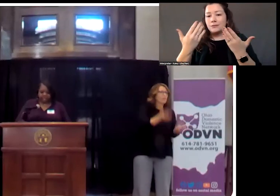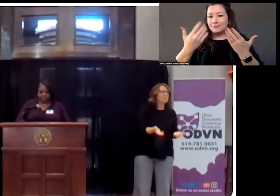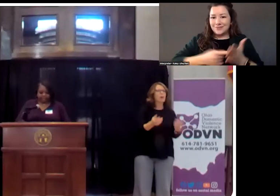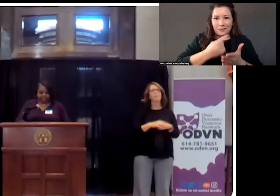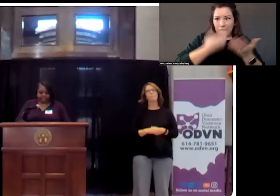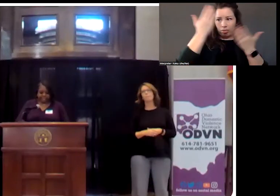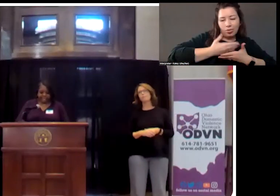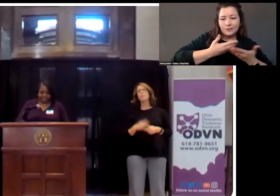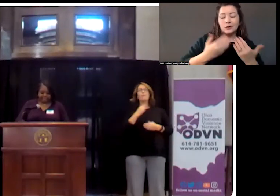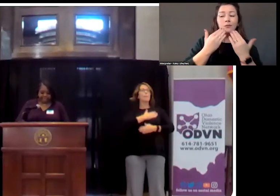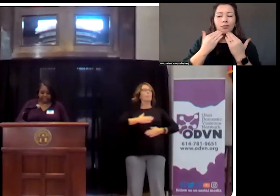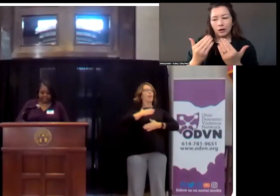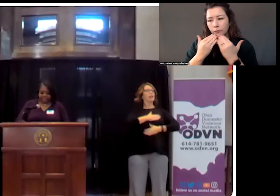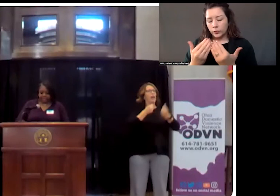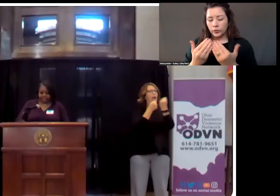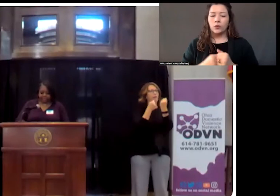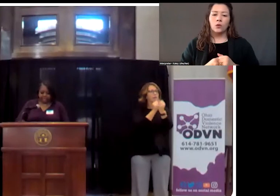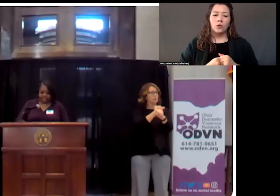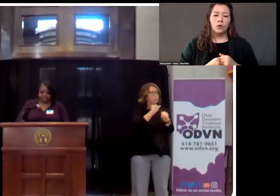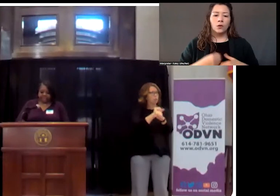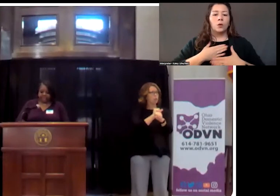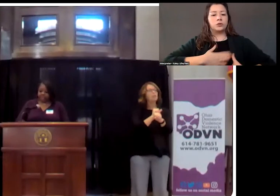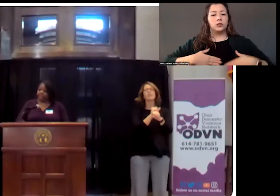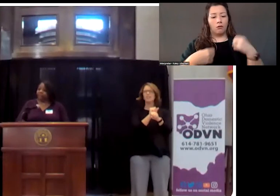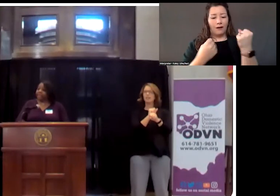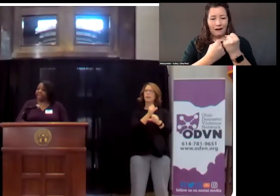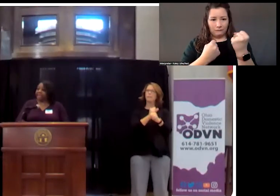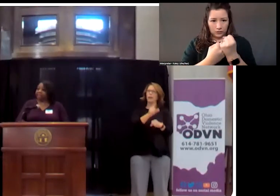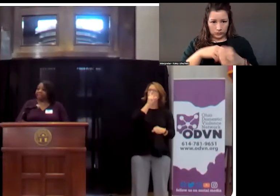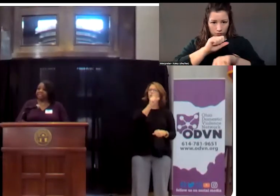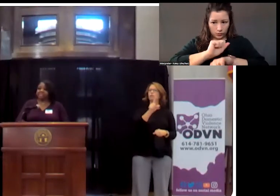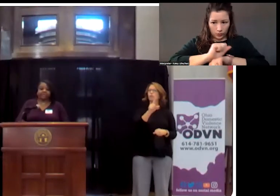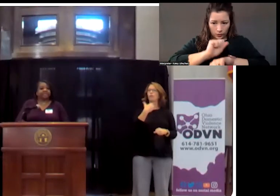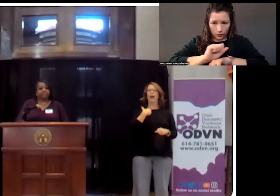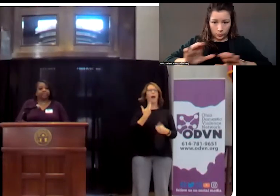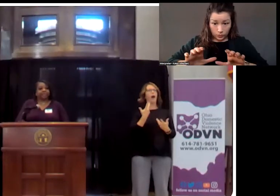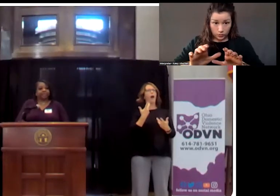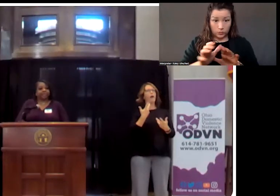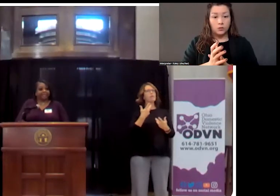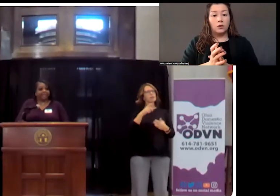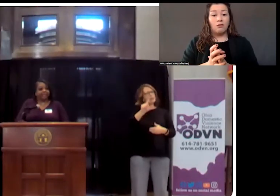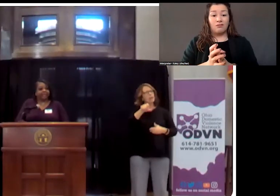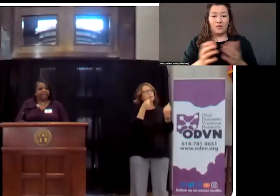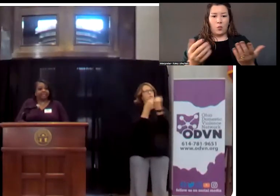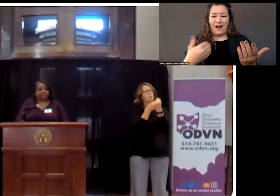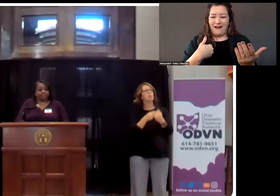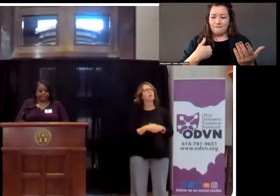We appreciate the advocacy work that you do to ensure that we have the necessary support that we need as programs.